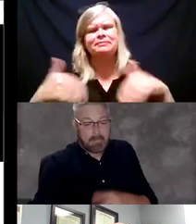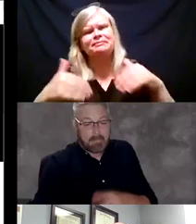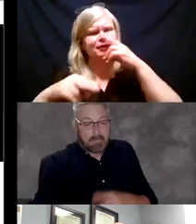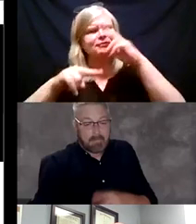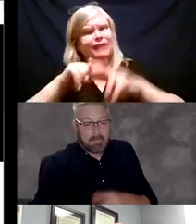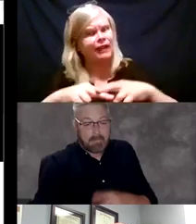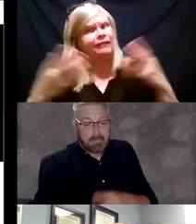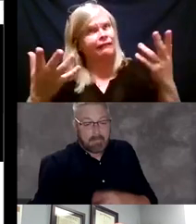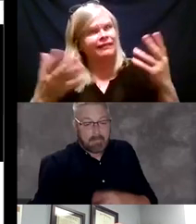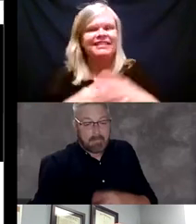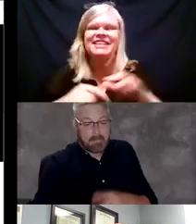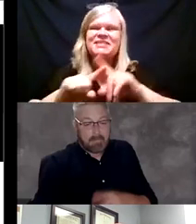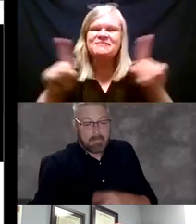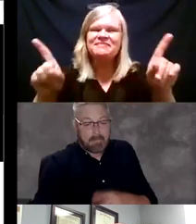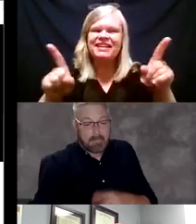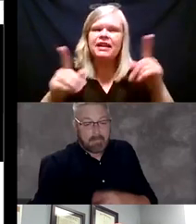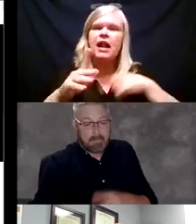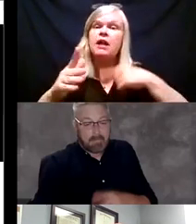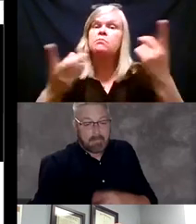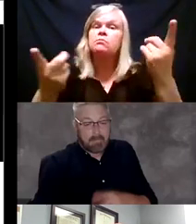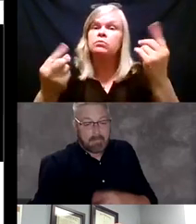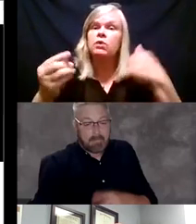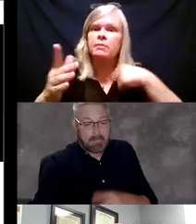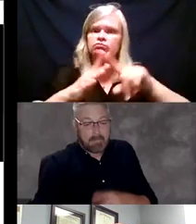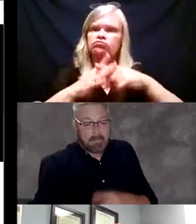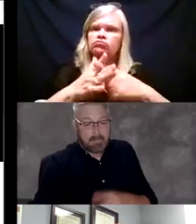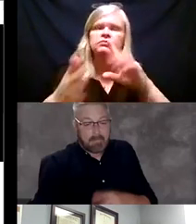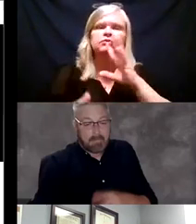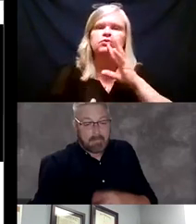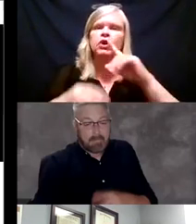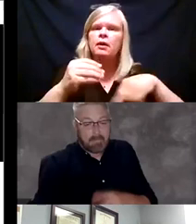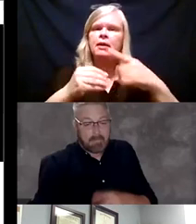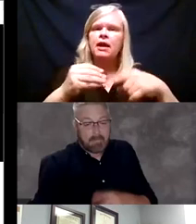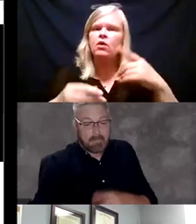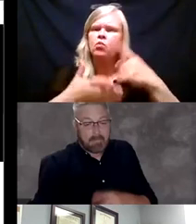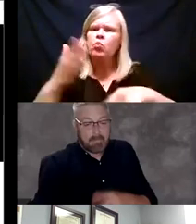I'M GOING TO START OFF TALKING ABOUT WHAT SEXUAL ABUSE IS UNDER